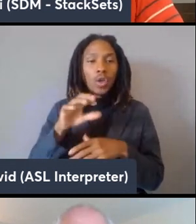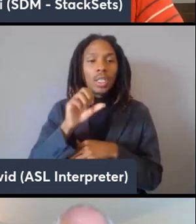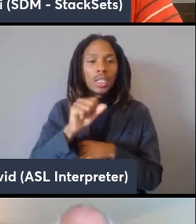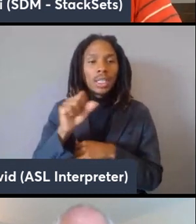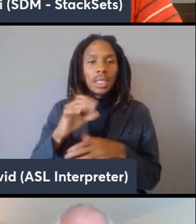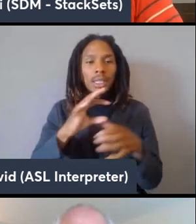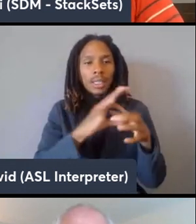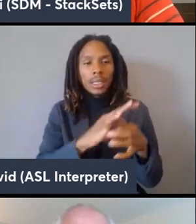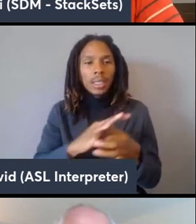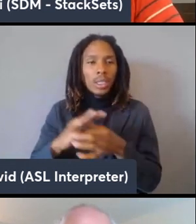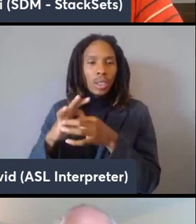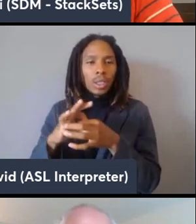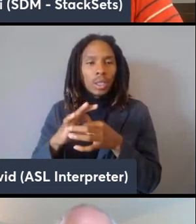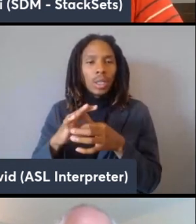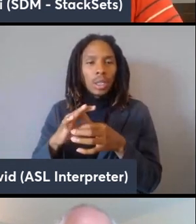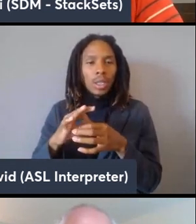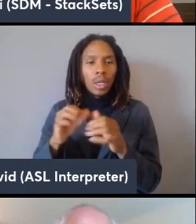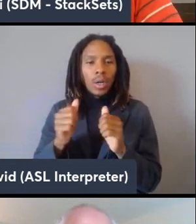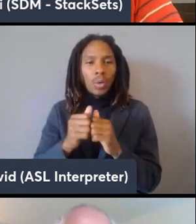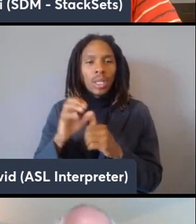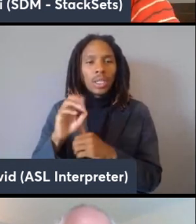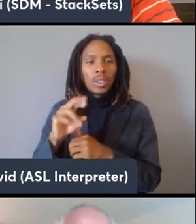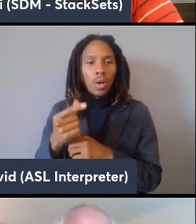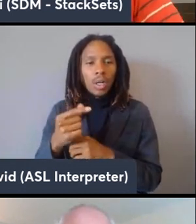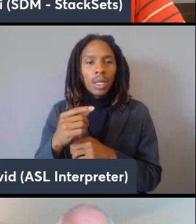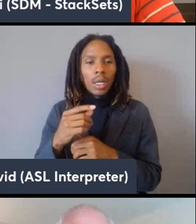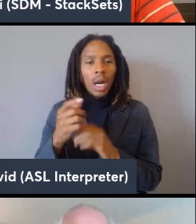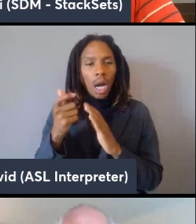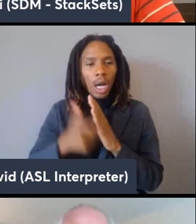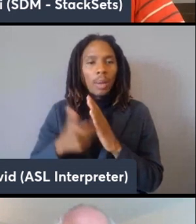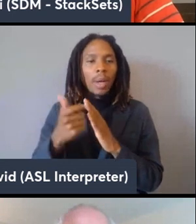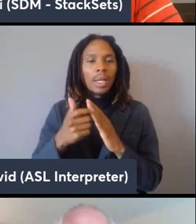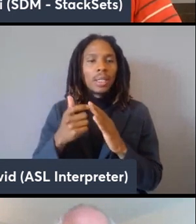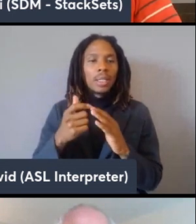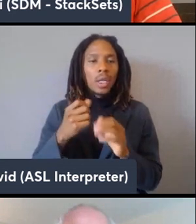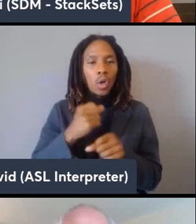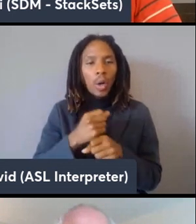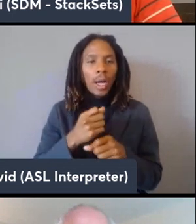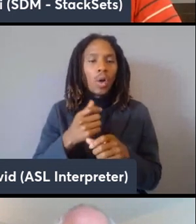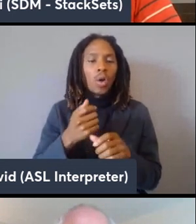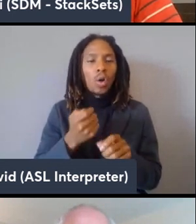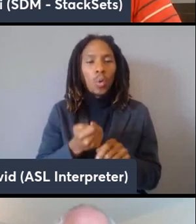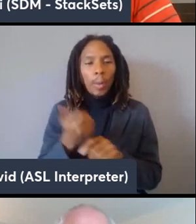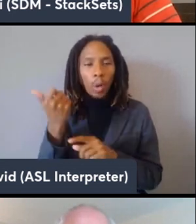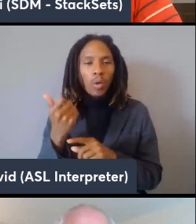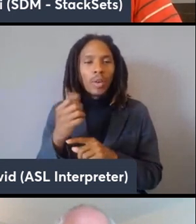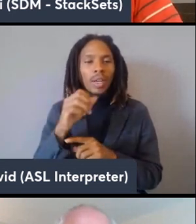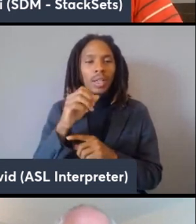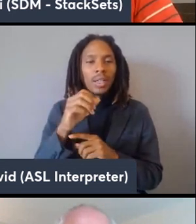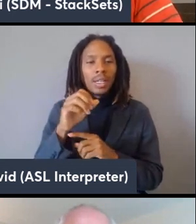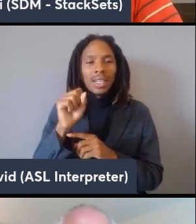with this org we automatically create and remove the stack instance for you.